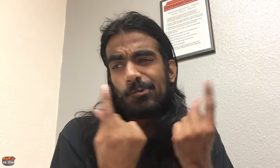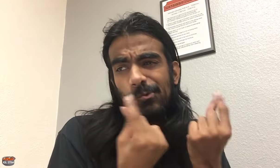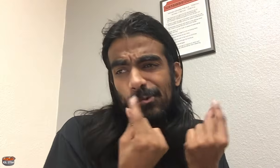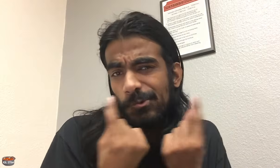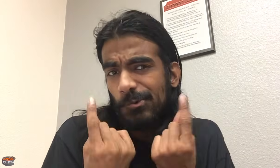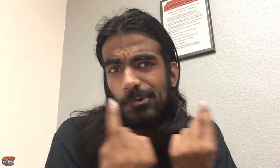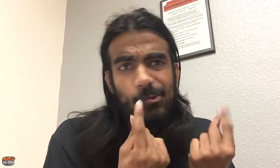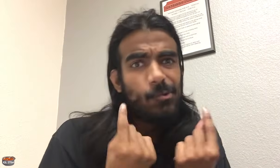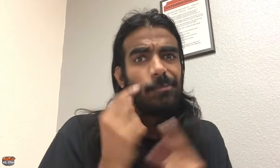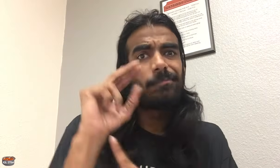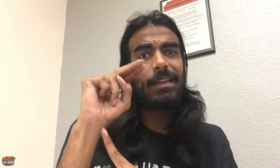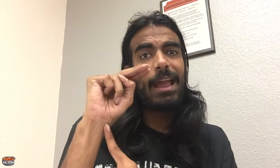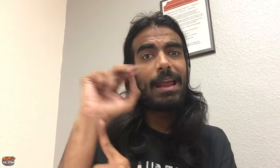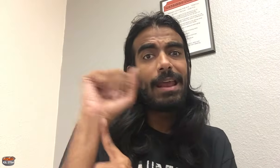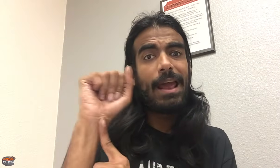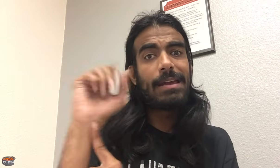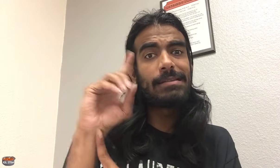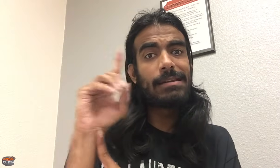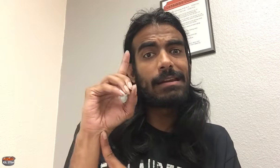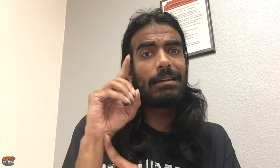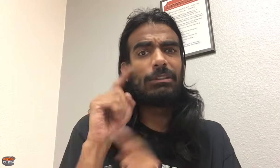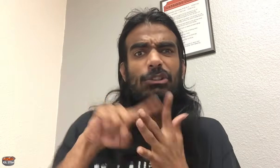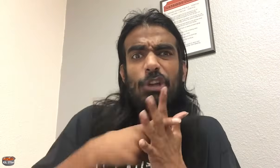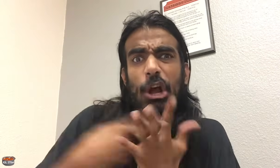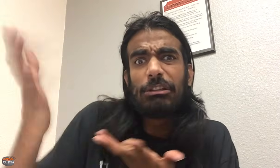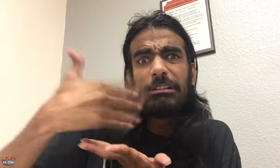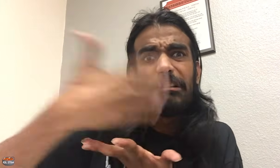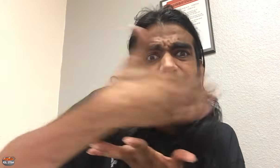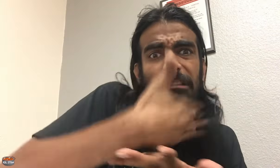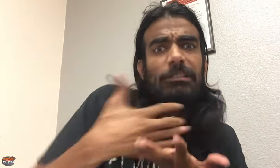So, trying to figure out what to do; the National